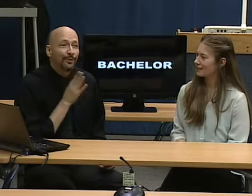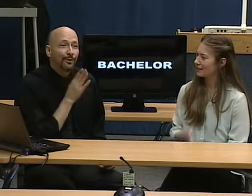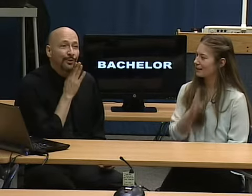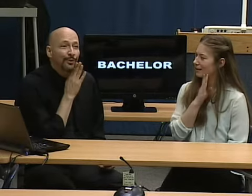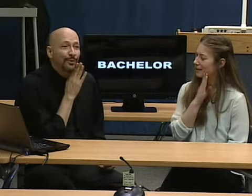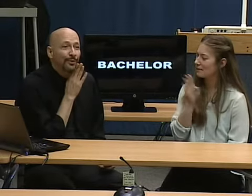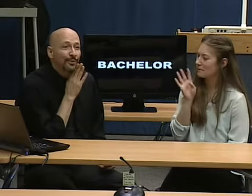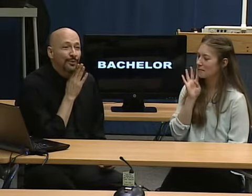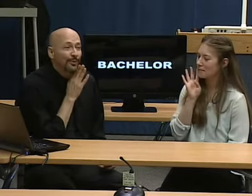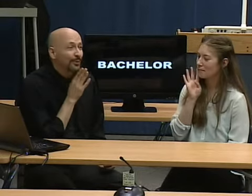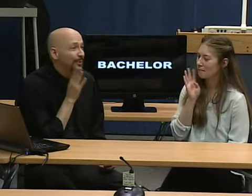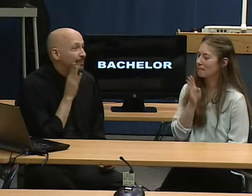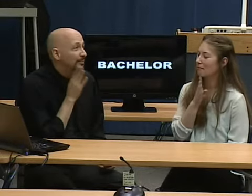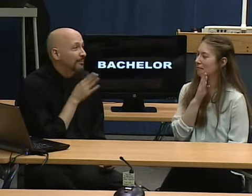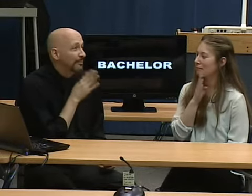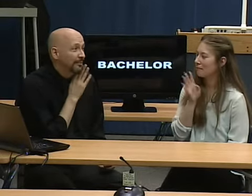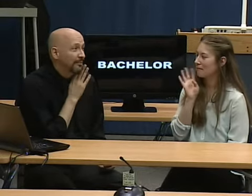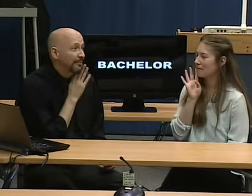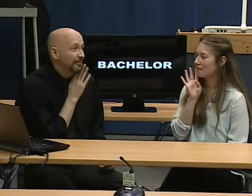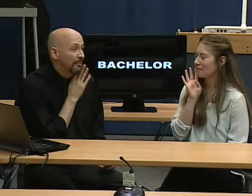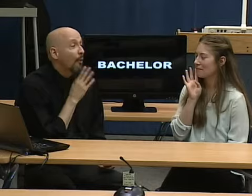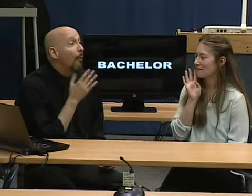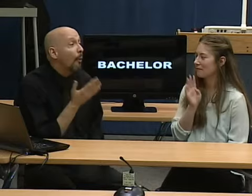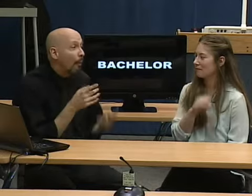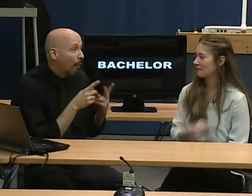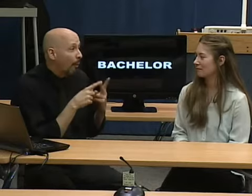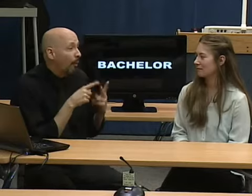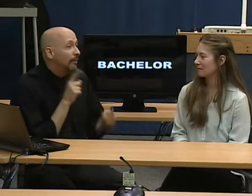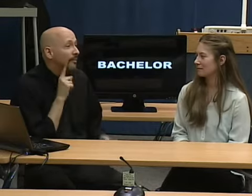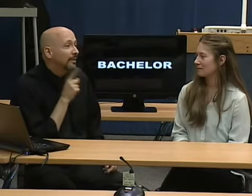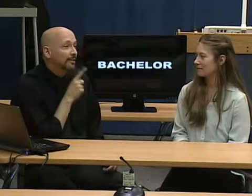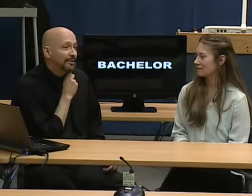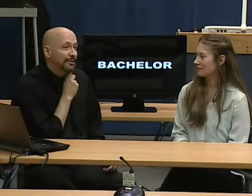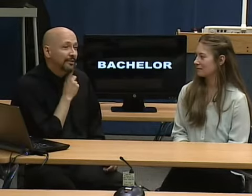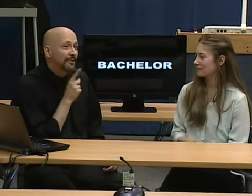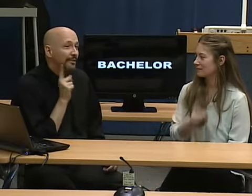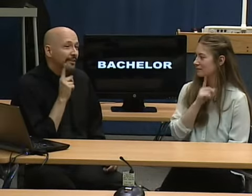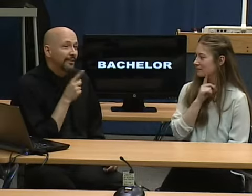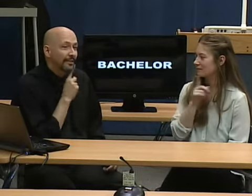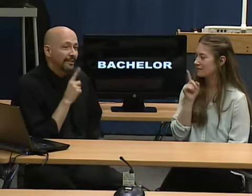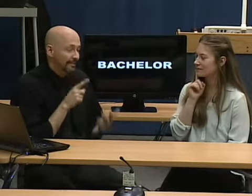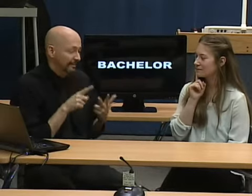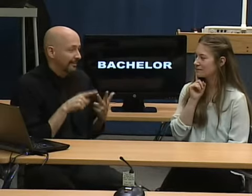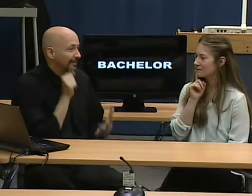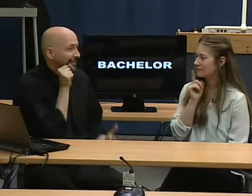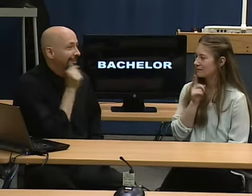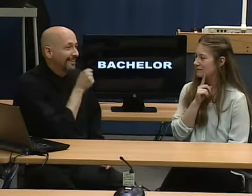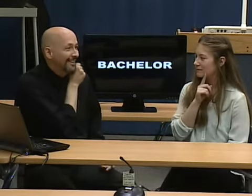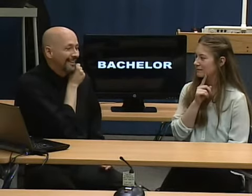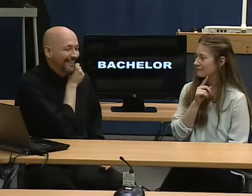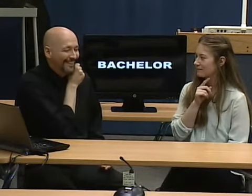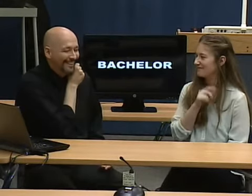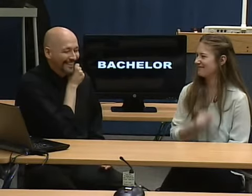Bachelor. Or another way to sign it, like this. Here's a third way.